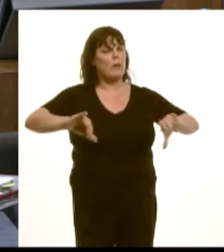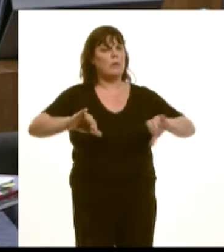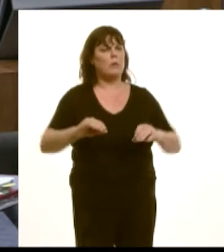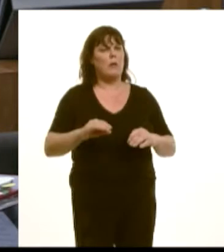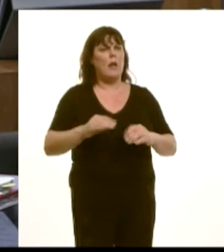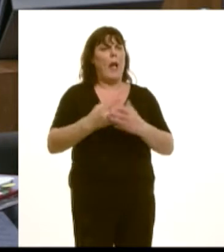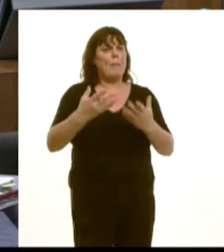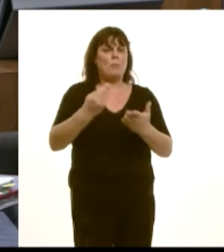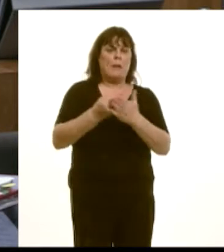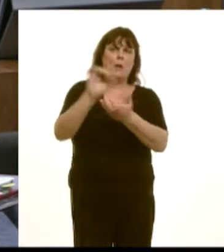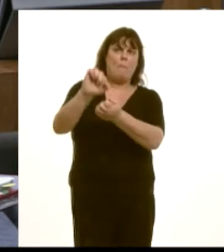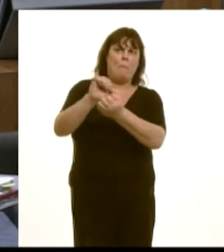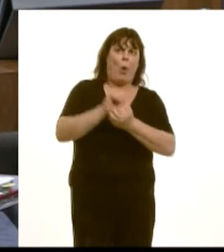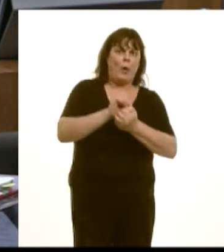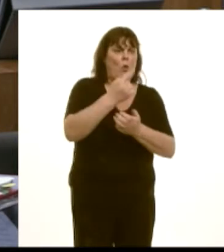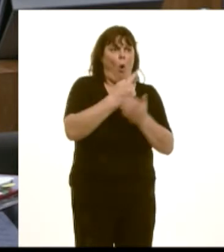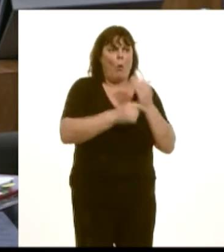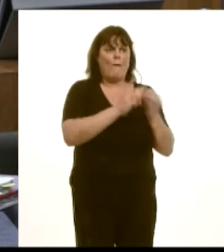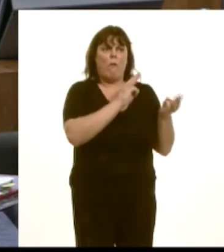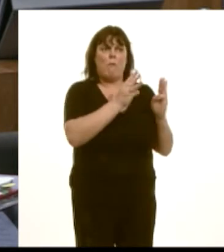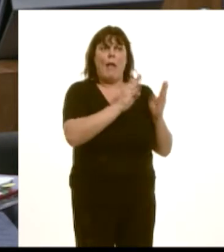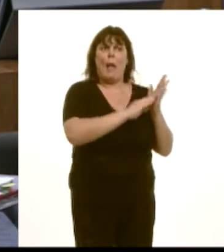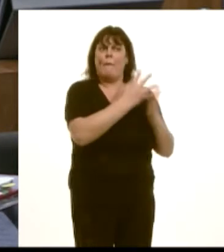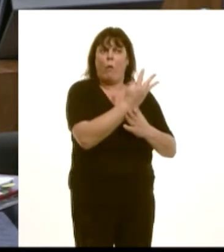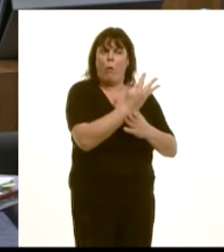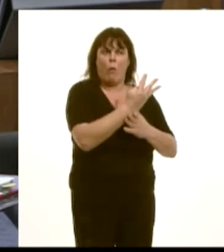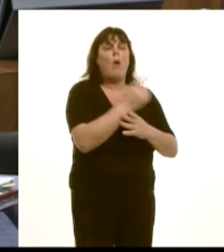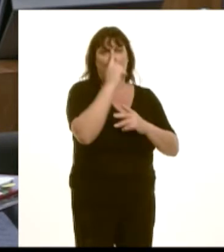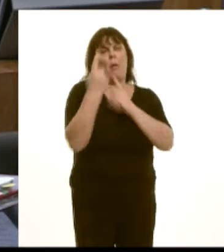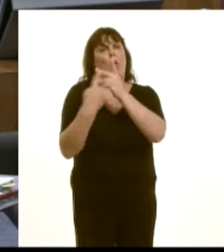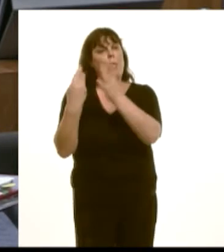for borrowing will be used for the M4. There will be money available for other projects